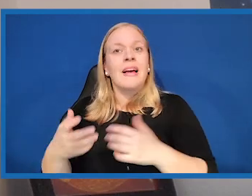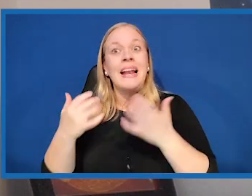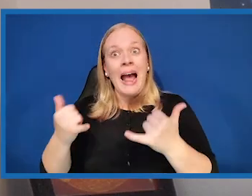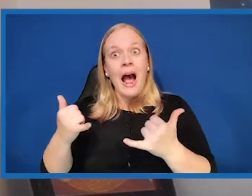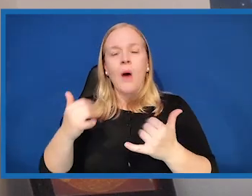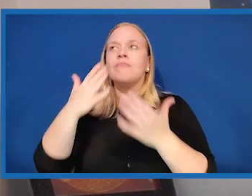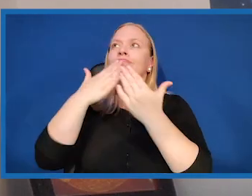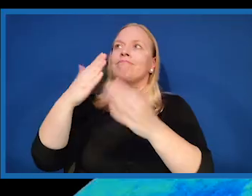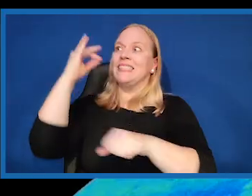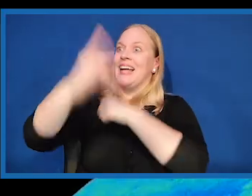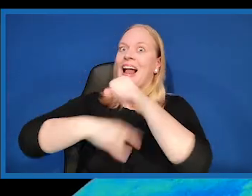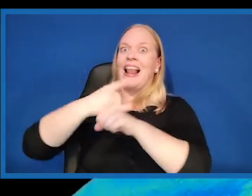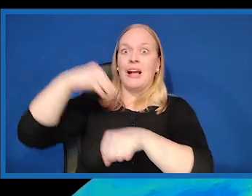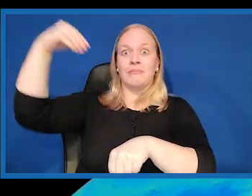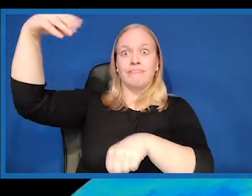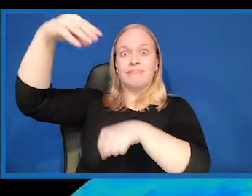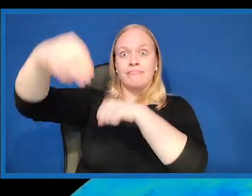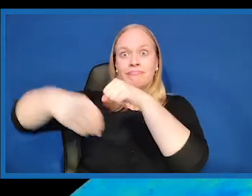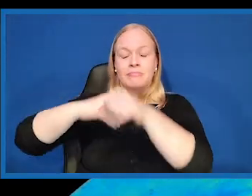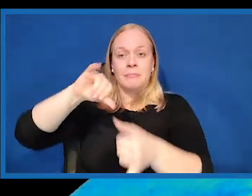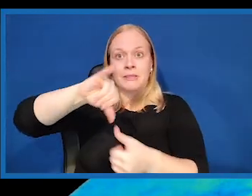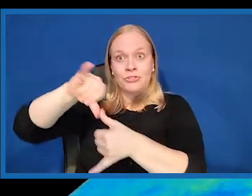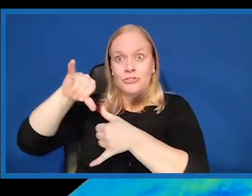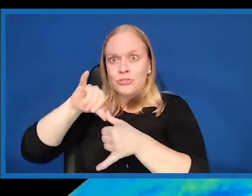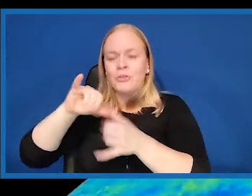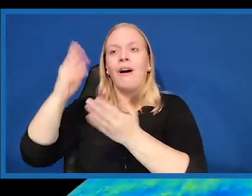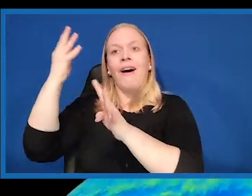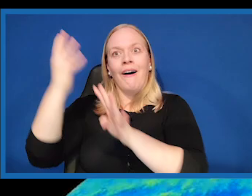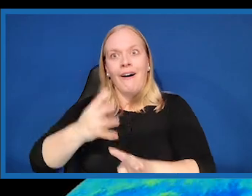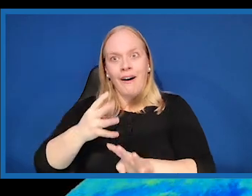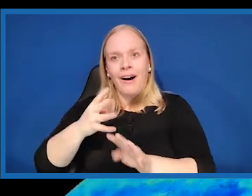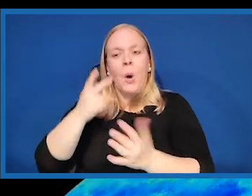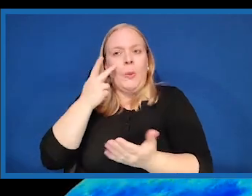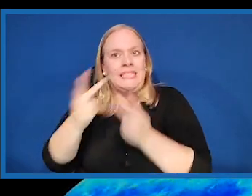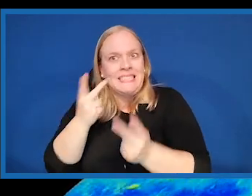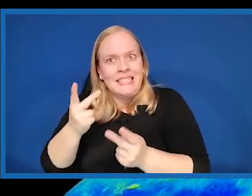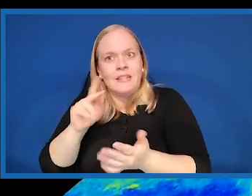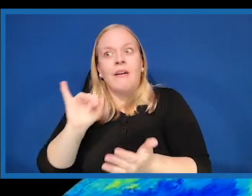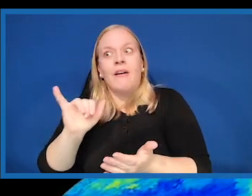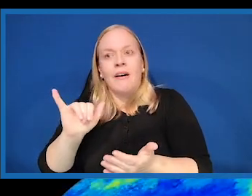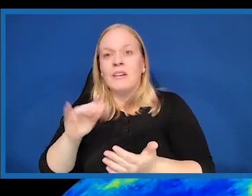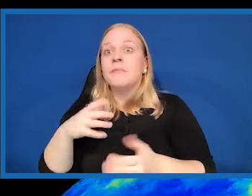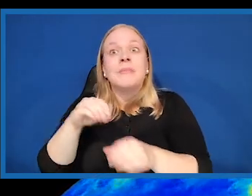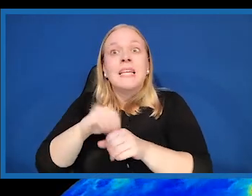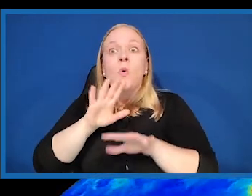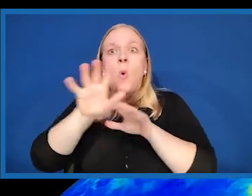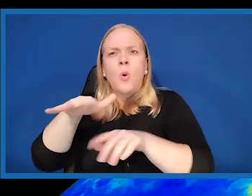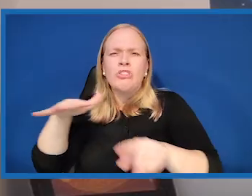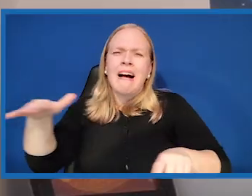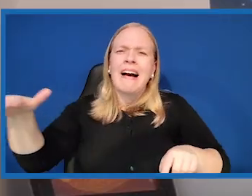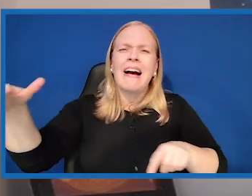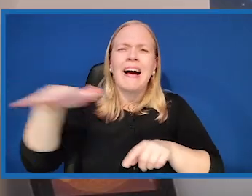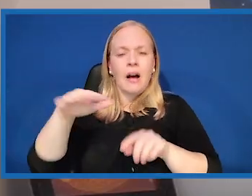FOR EXAMPLE, THIS IS PORTIONS OF THE EARTH THAT WE CALL OCEANIC DESERTS, WHERE THE NUMBER OF THE PHYTOPLANKTON ARE REALLY LOW,